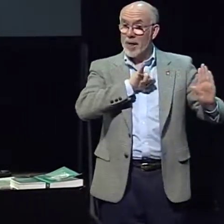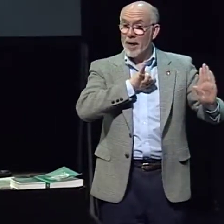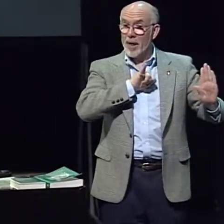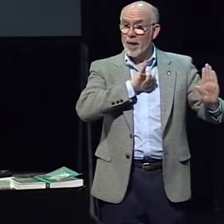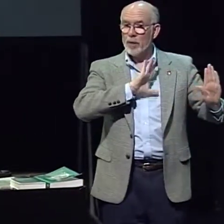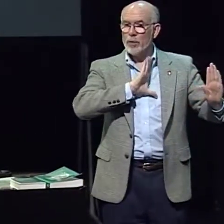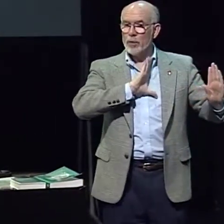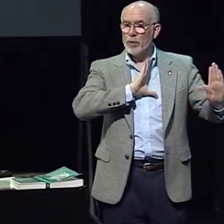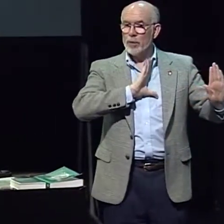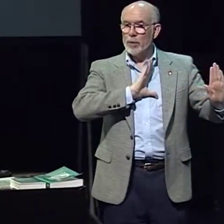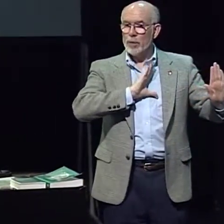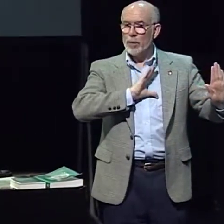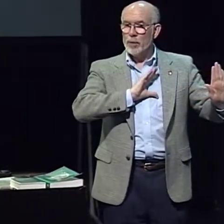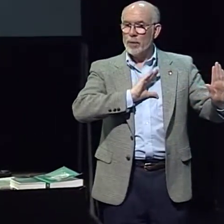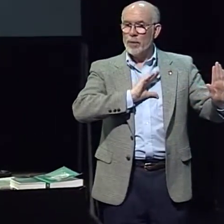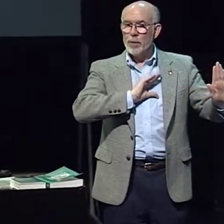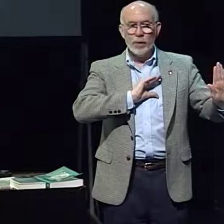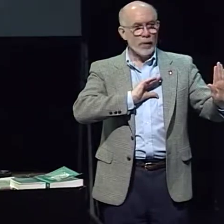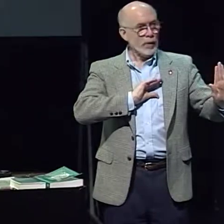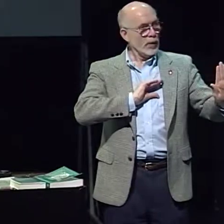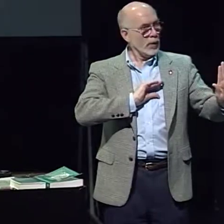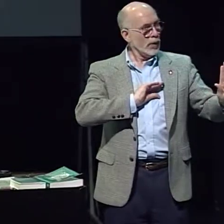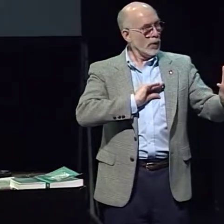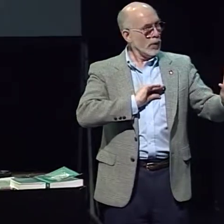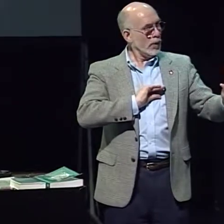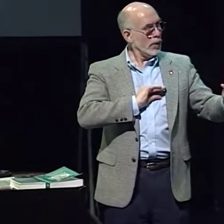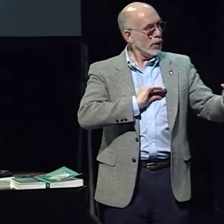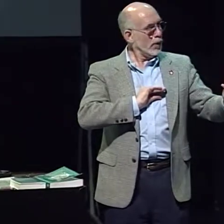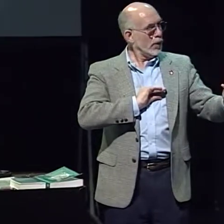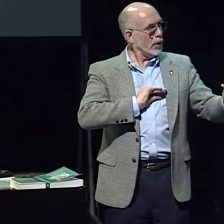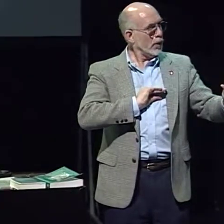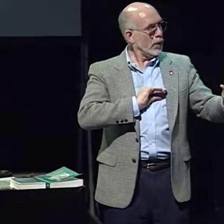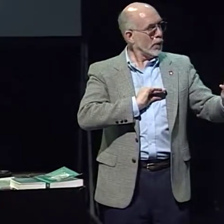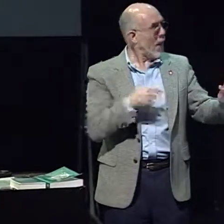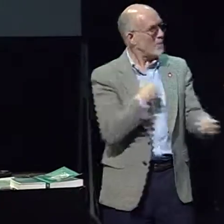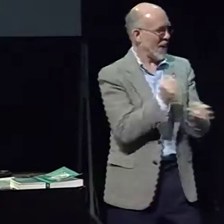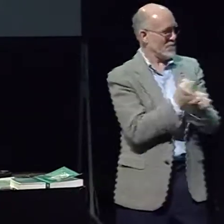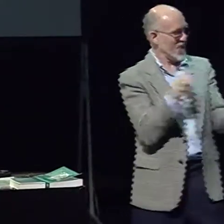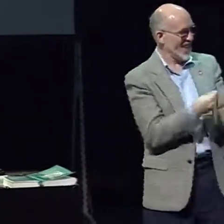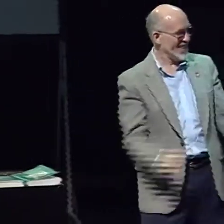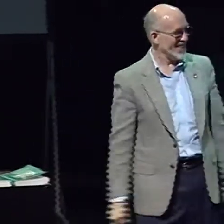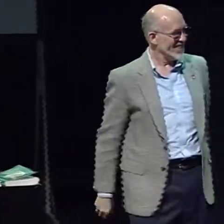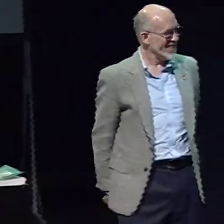HOWEVER, THE IDEA OF PLAY WAS BEING STIFLED THROUGH THAT.